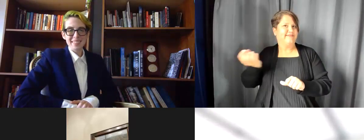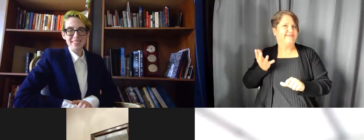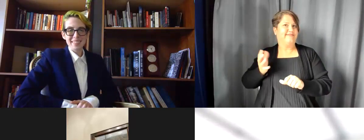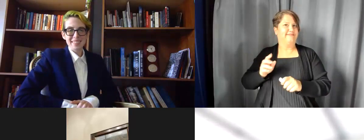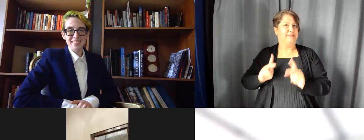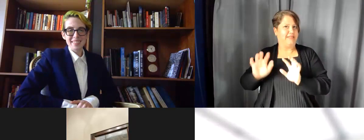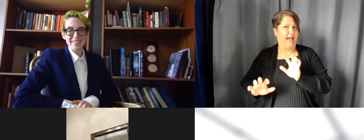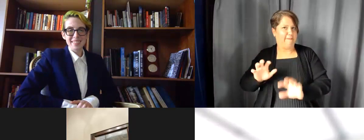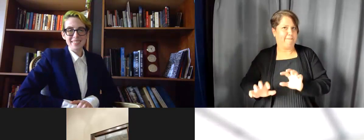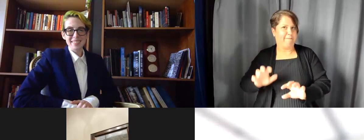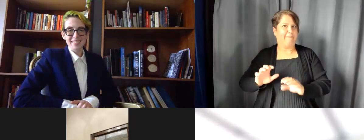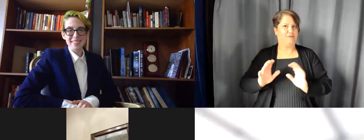Jordan Radford: the the chat. I